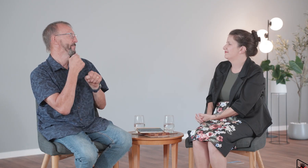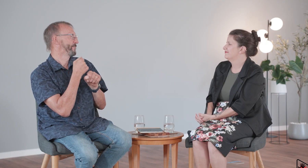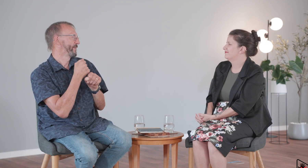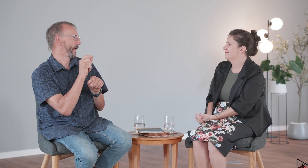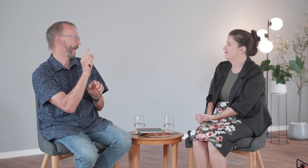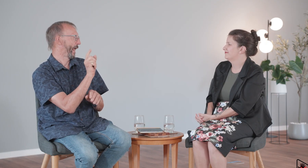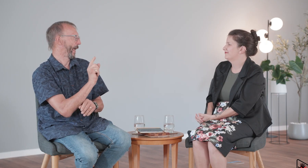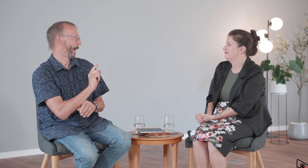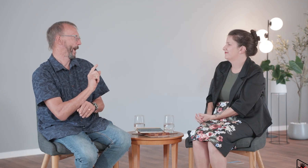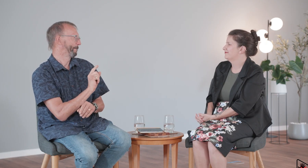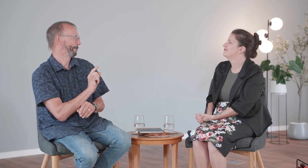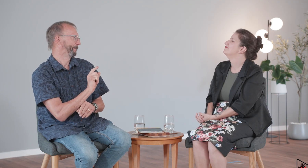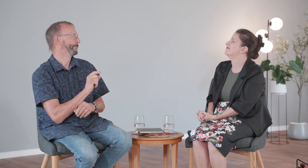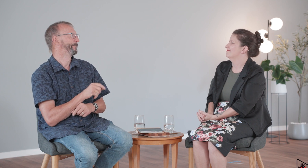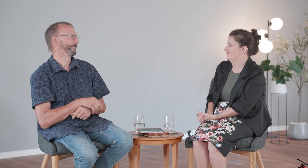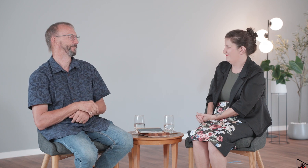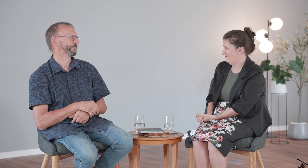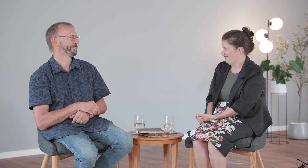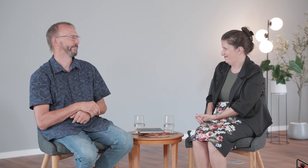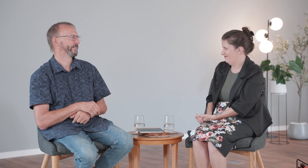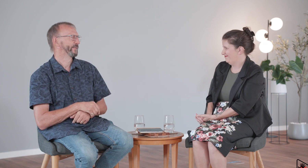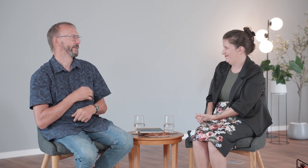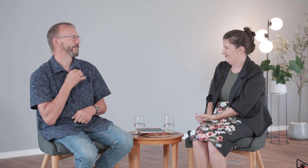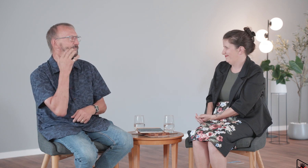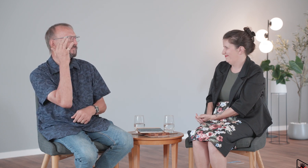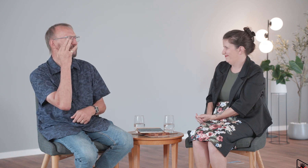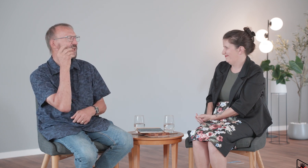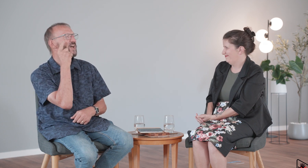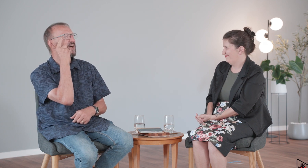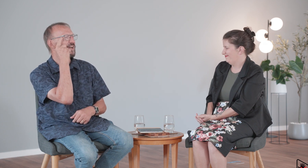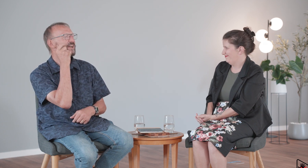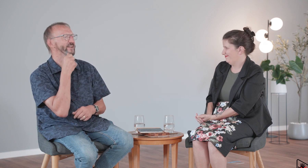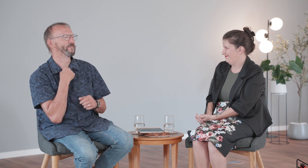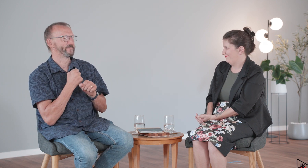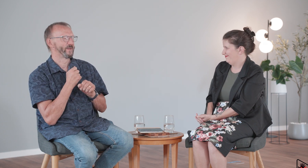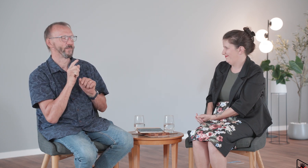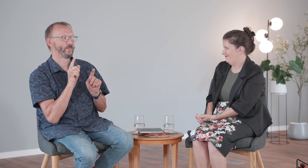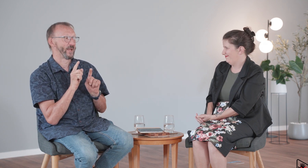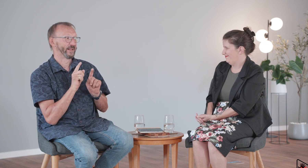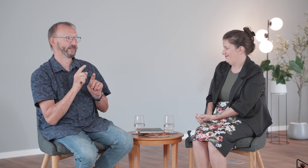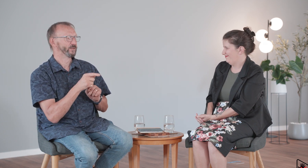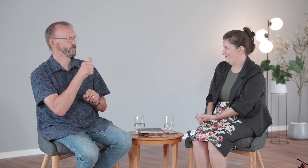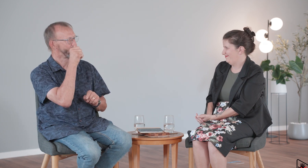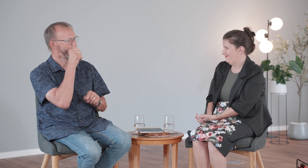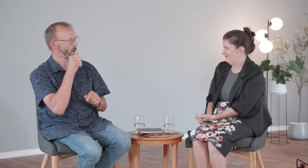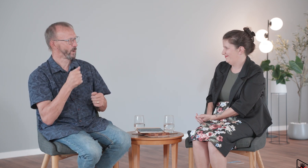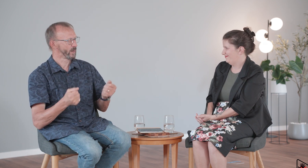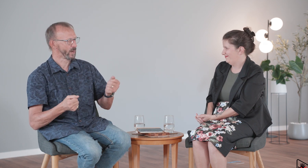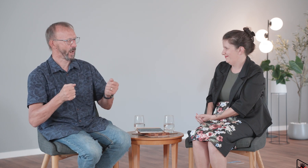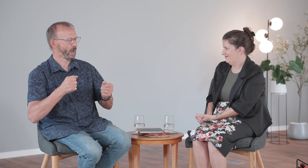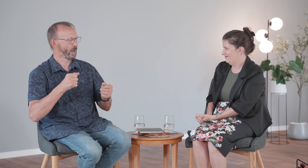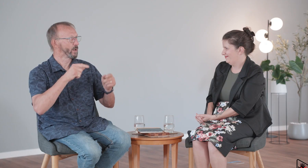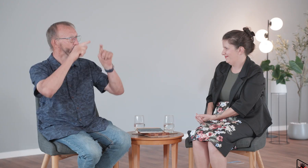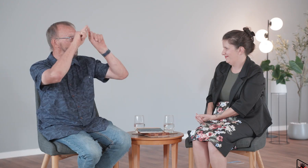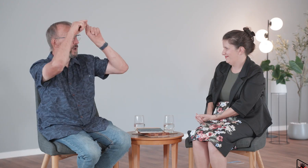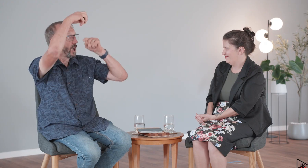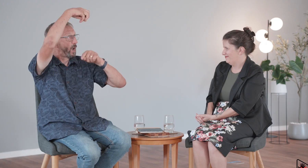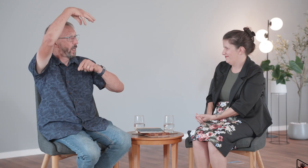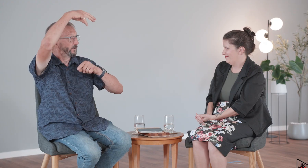I decided to make an alarm. And so I came up with an idea. You know how you have an interior light